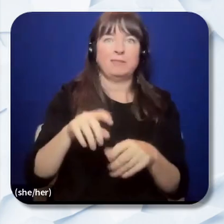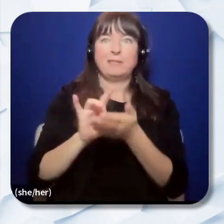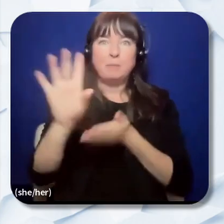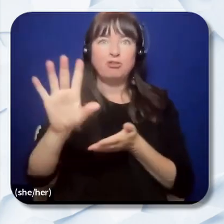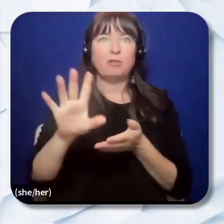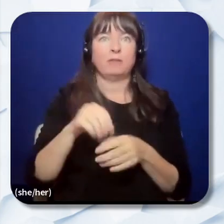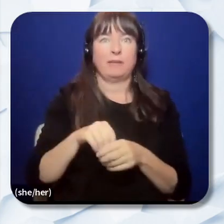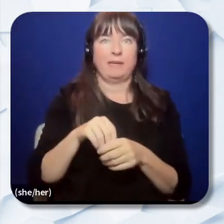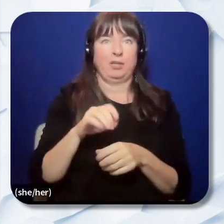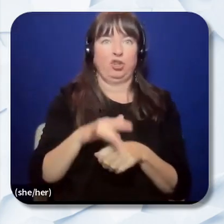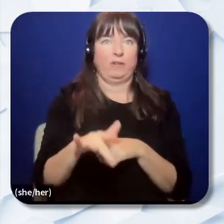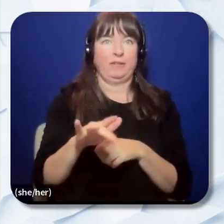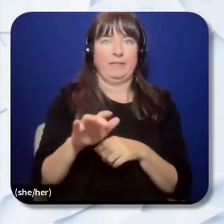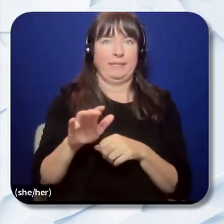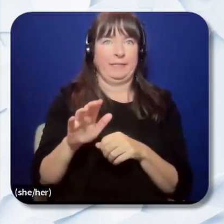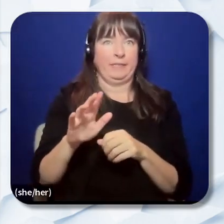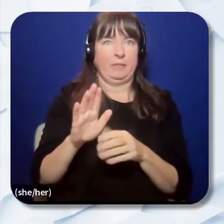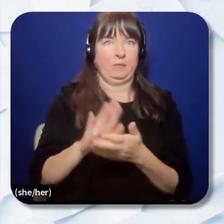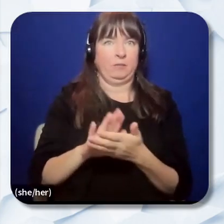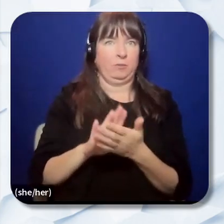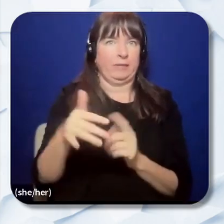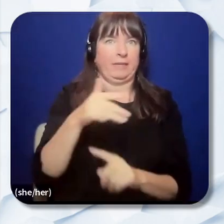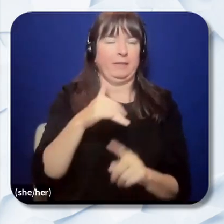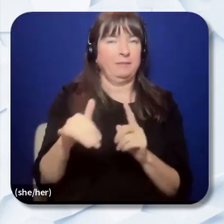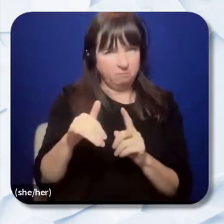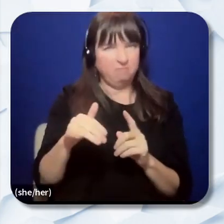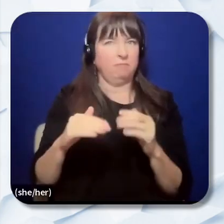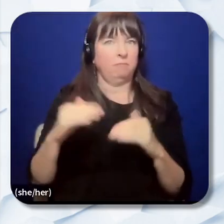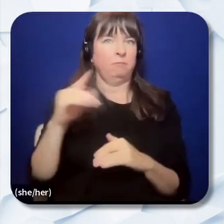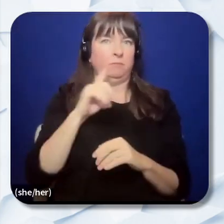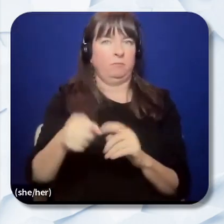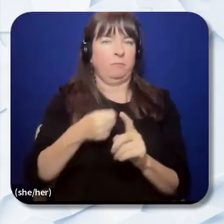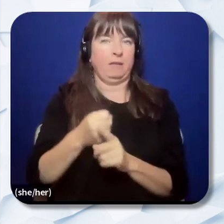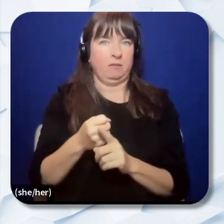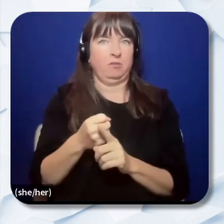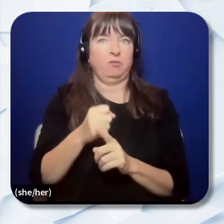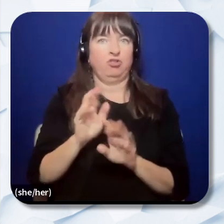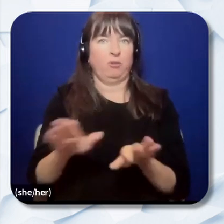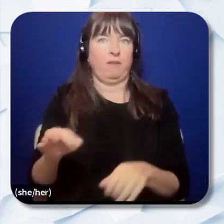settings disproportionately affect children of color. Black boys and children identified and